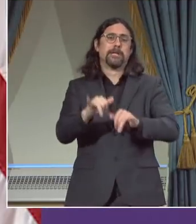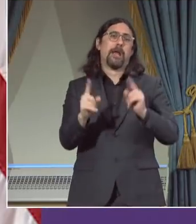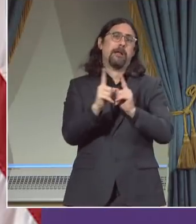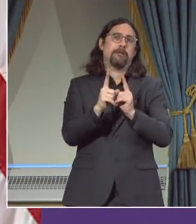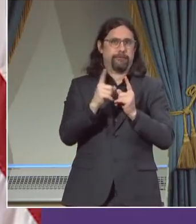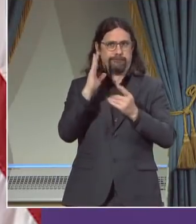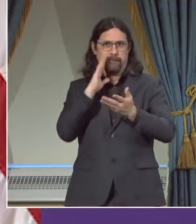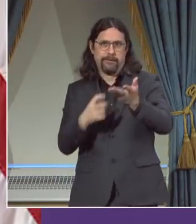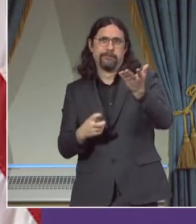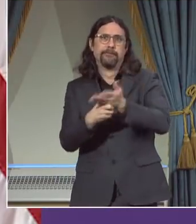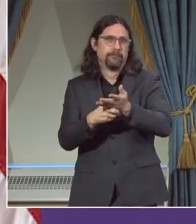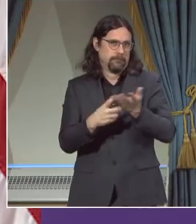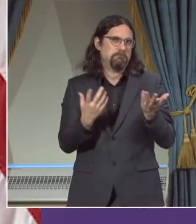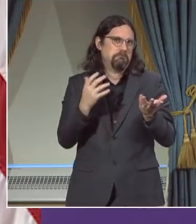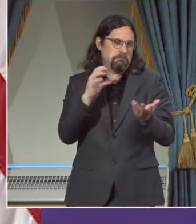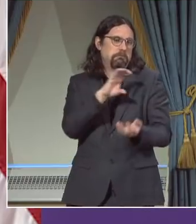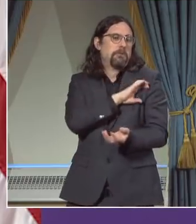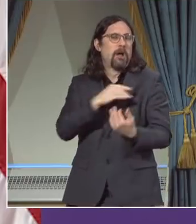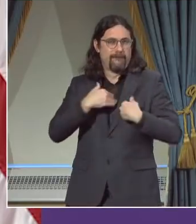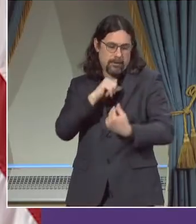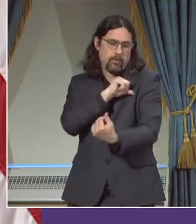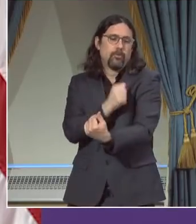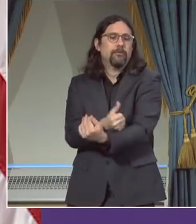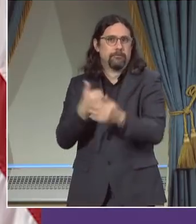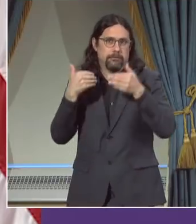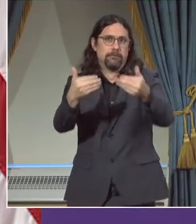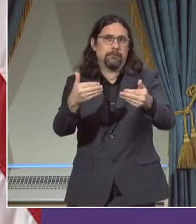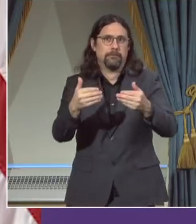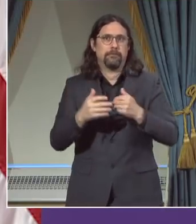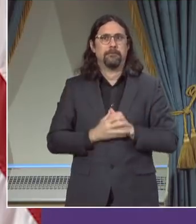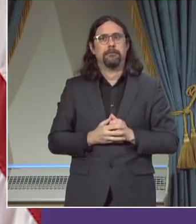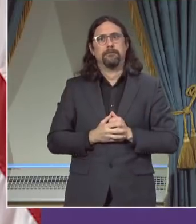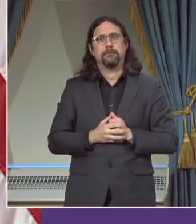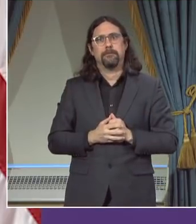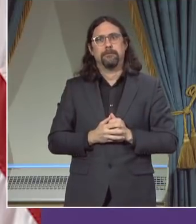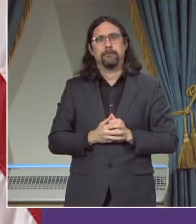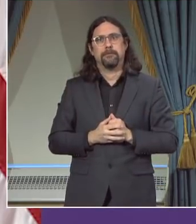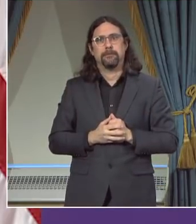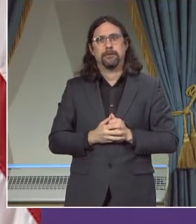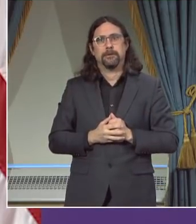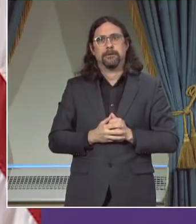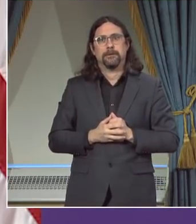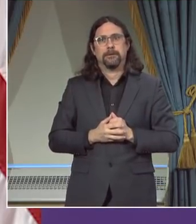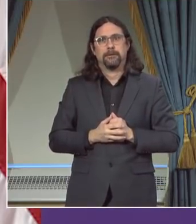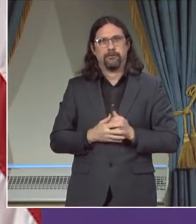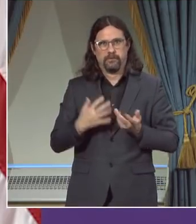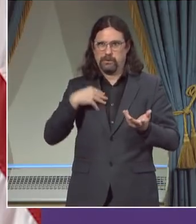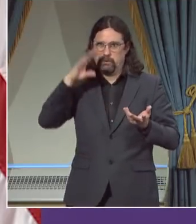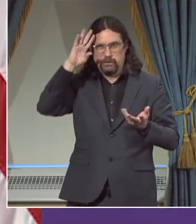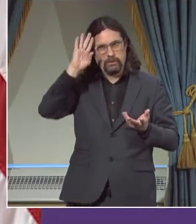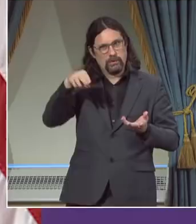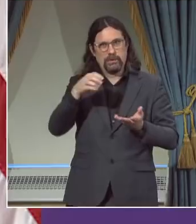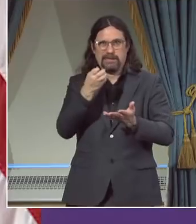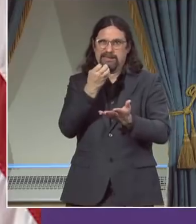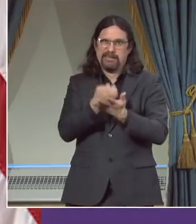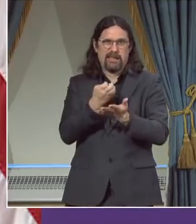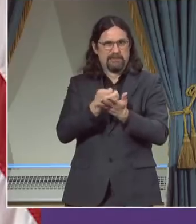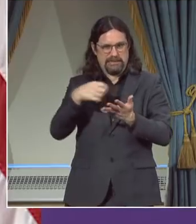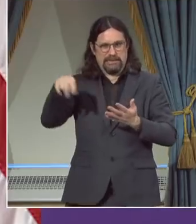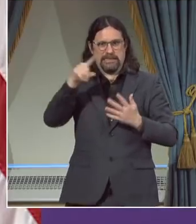GIVE PEOPLE EVERY CANHC TEOLI SENT. IF ANYONE DOESN'T LISTEN THEY DESERVE A FINE AT THIS OIPNT. I D'ONTA WNT TO FINE PEOPLE WHEN